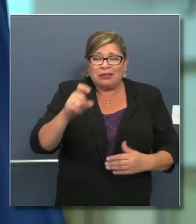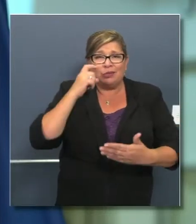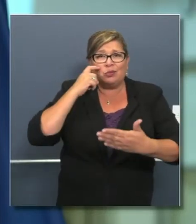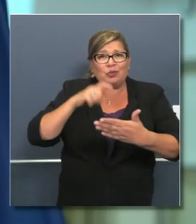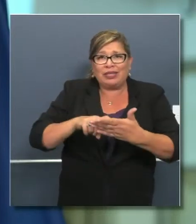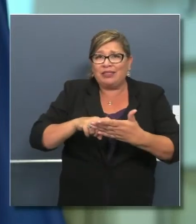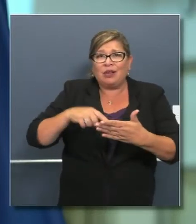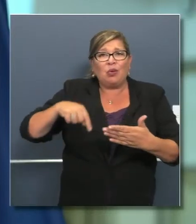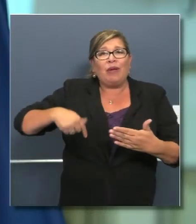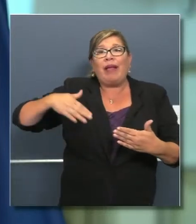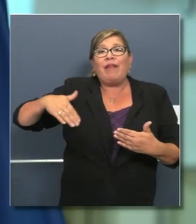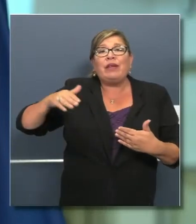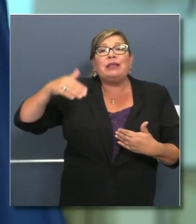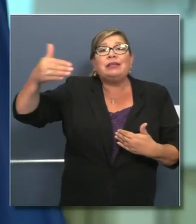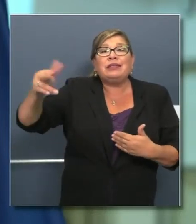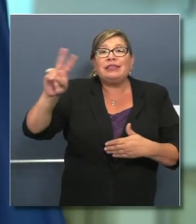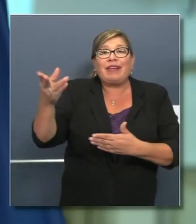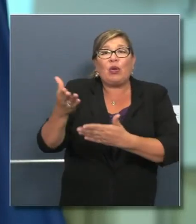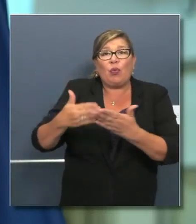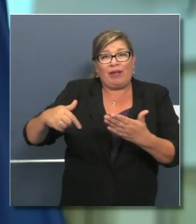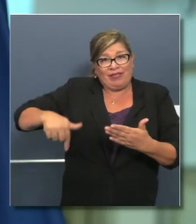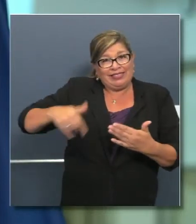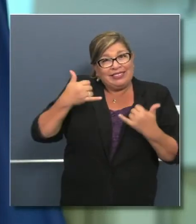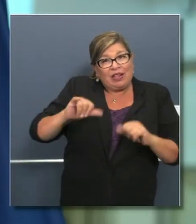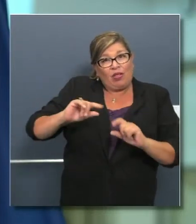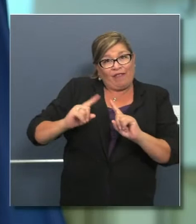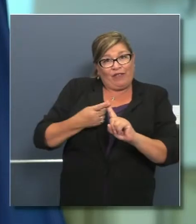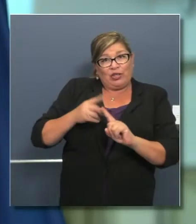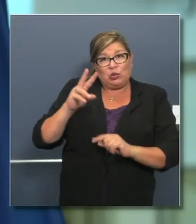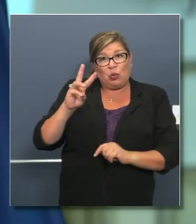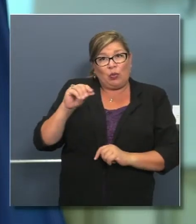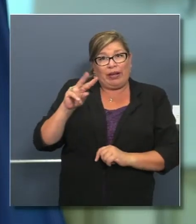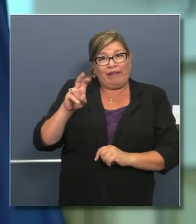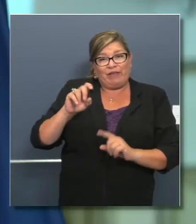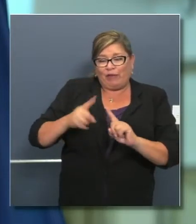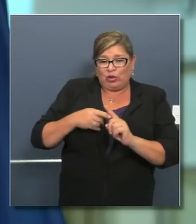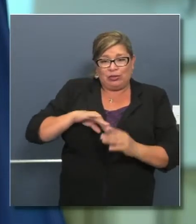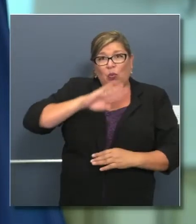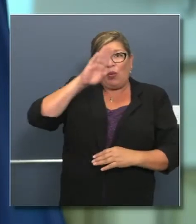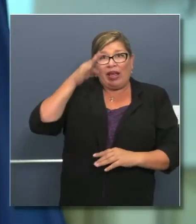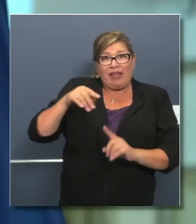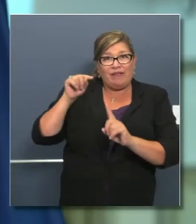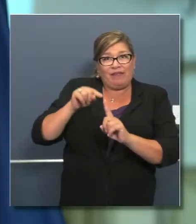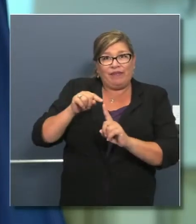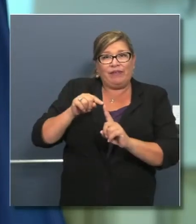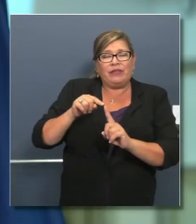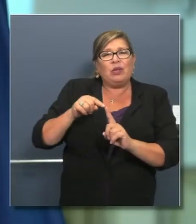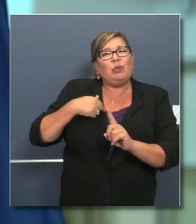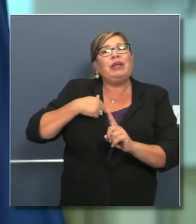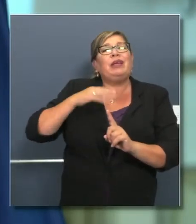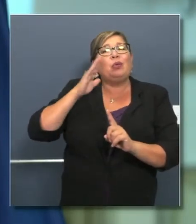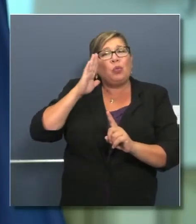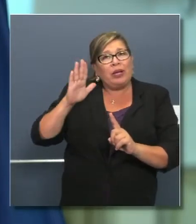a second wave we're still in the first wave we'll get through this there will be a vaccine we will